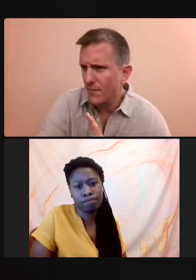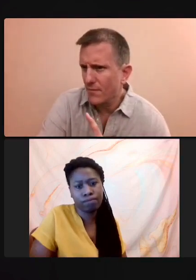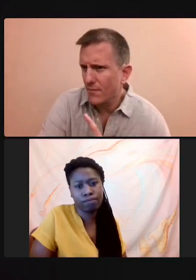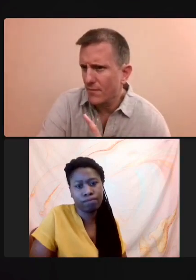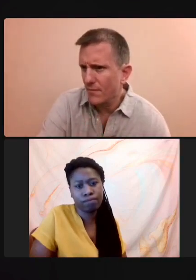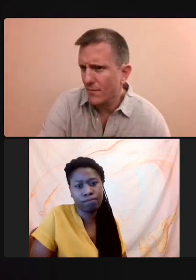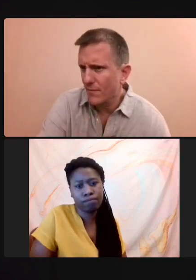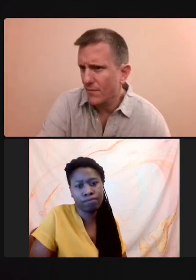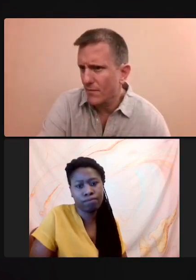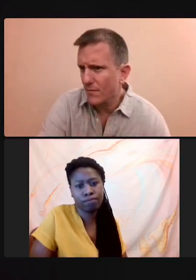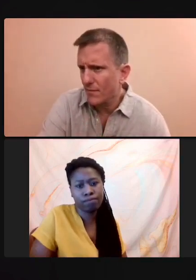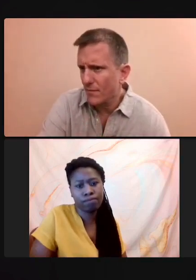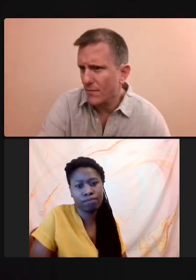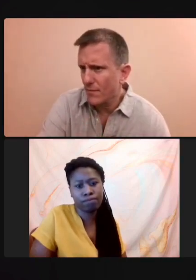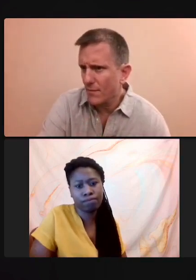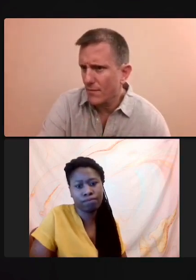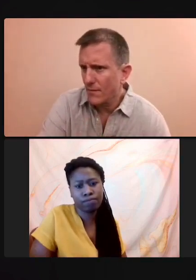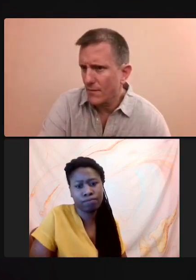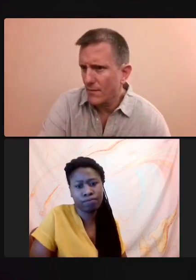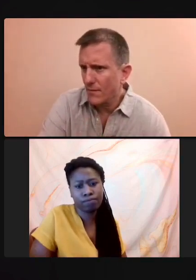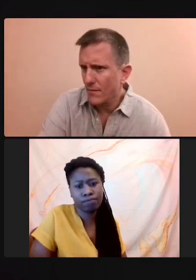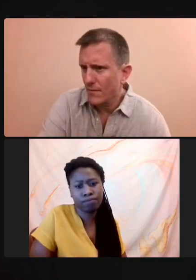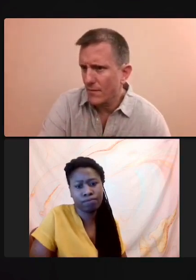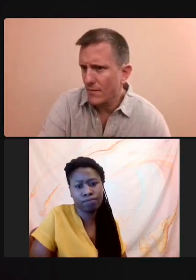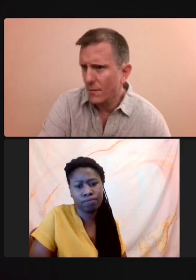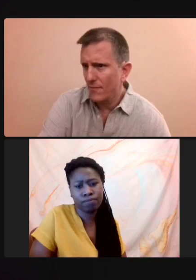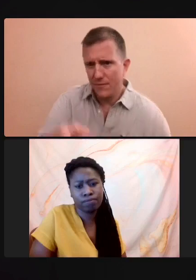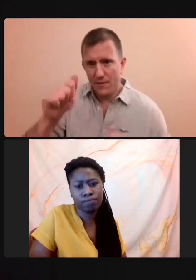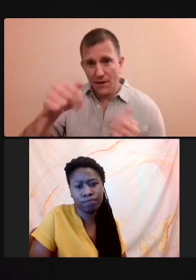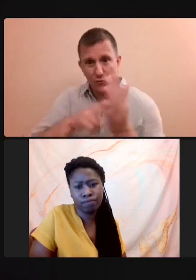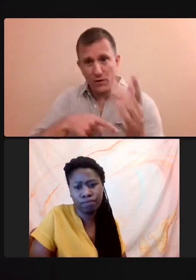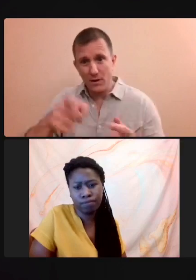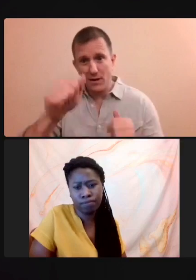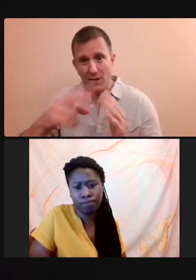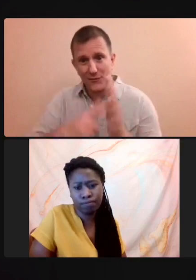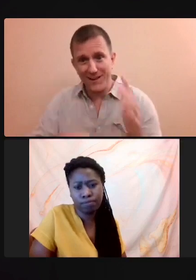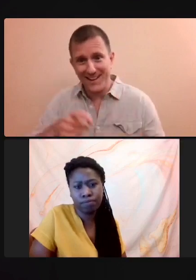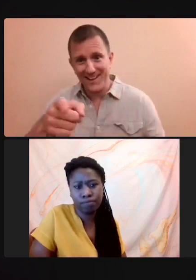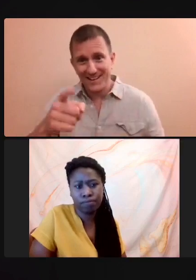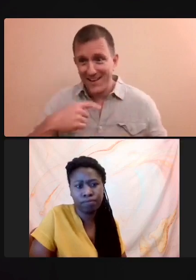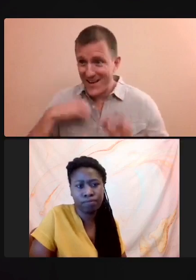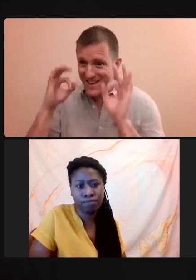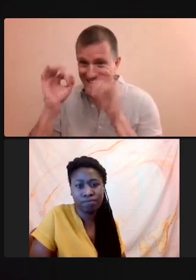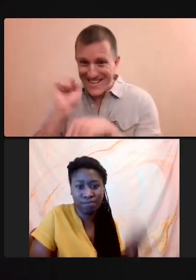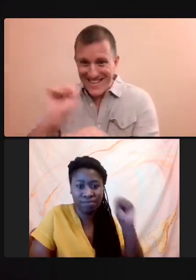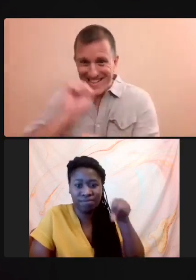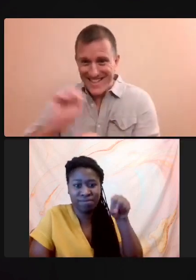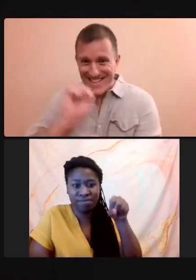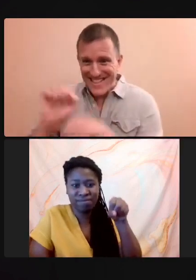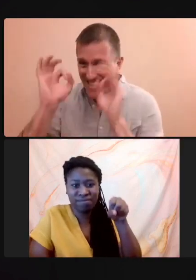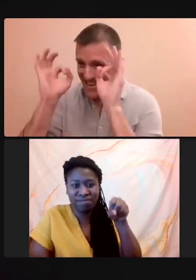But have you seen deaf mentors for those programs where there aren't deaf teachers?